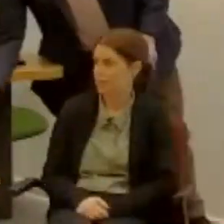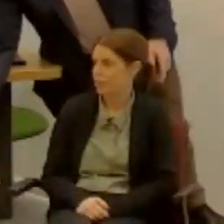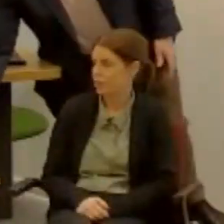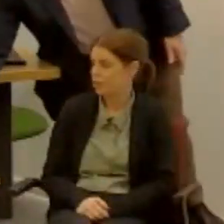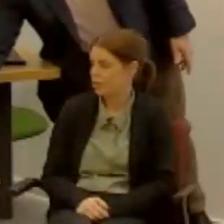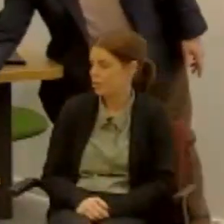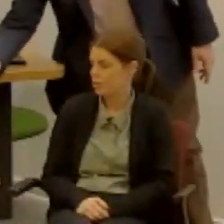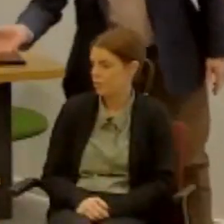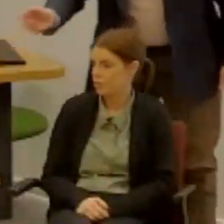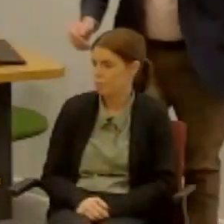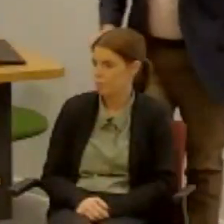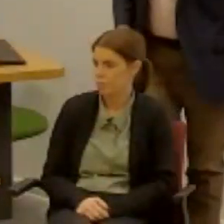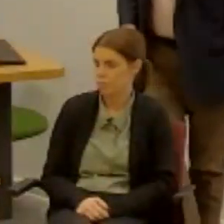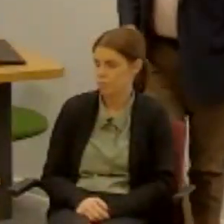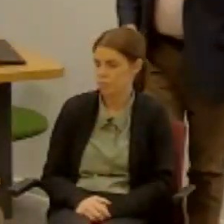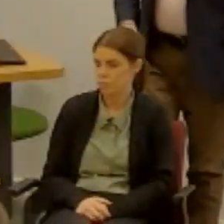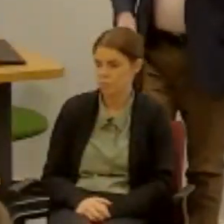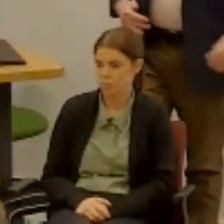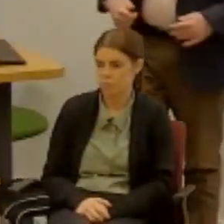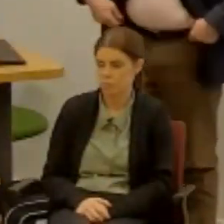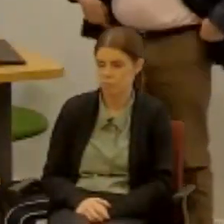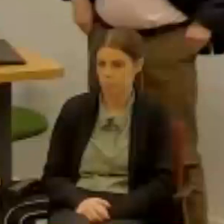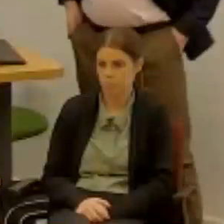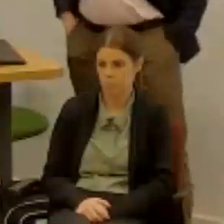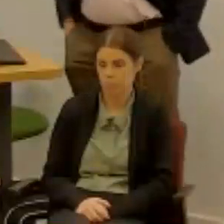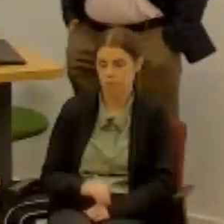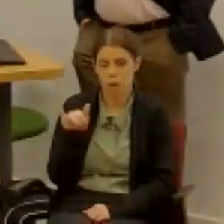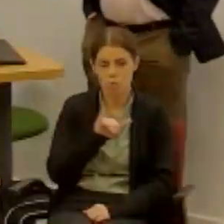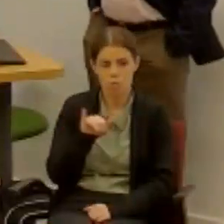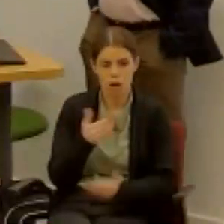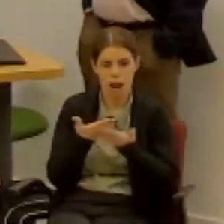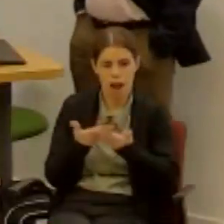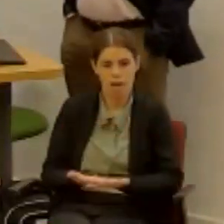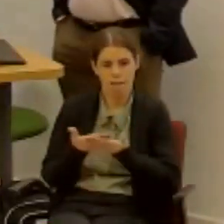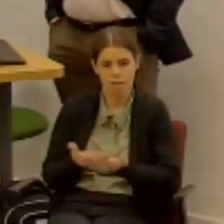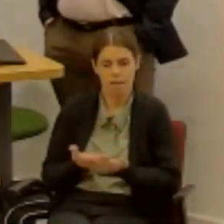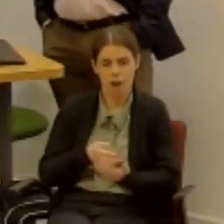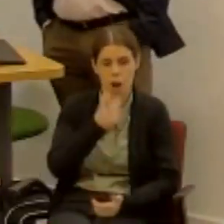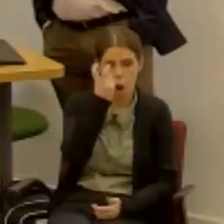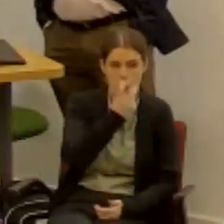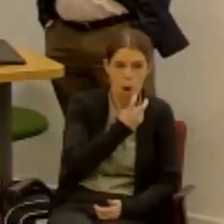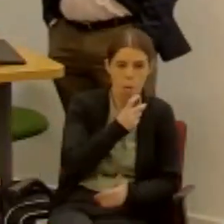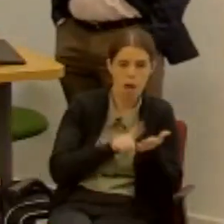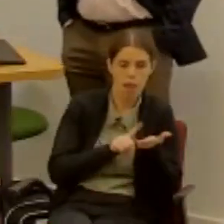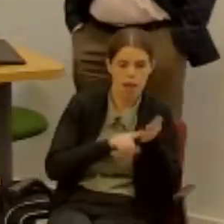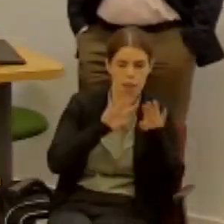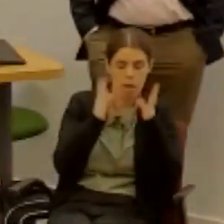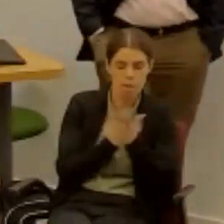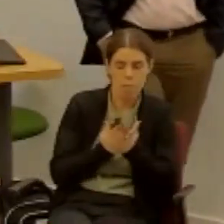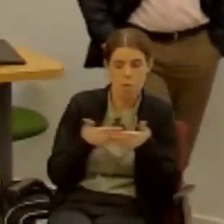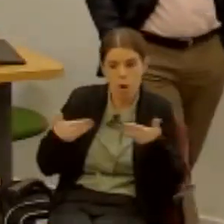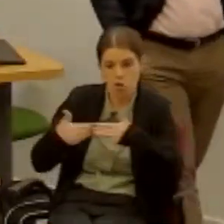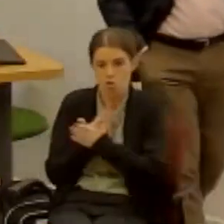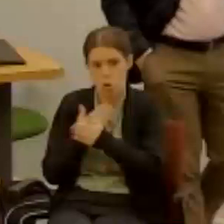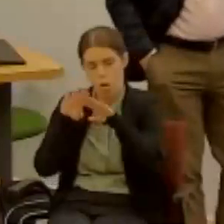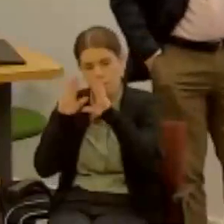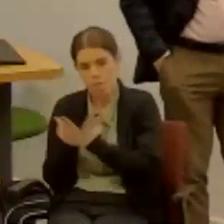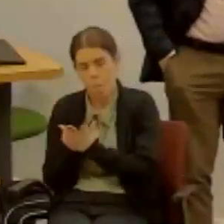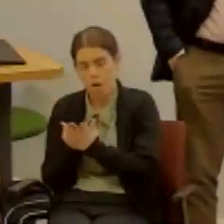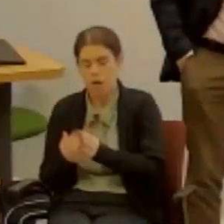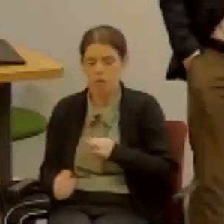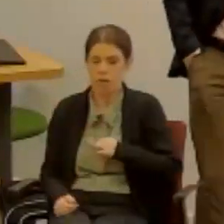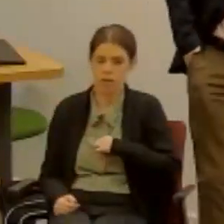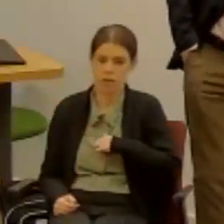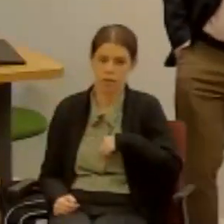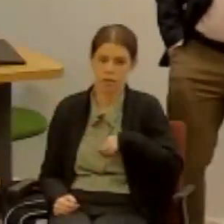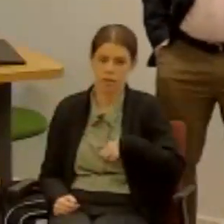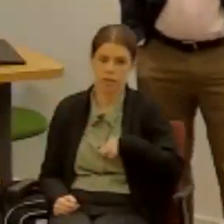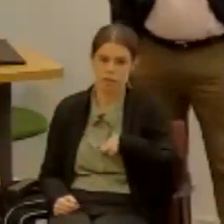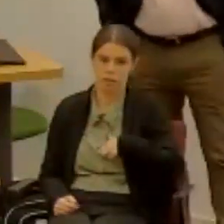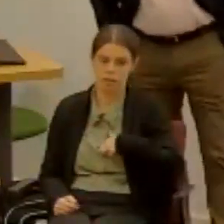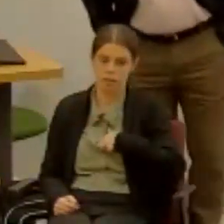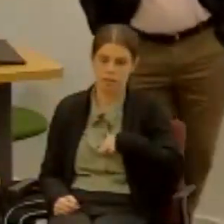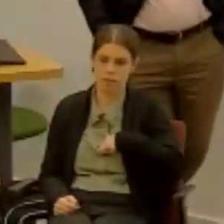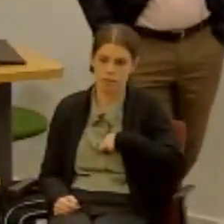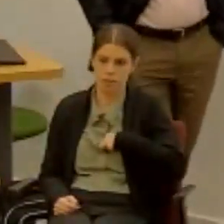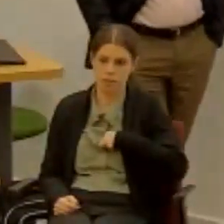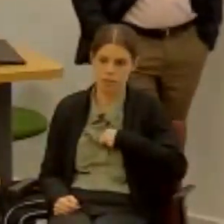You get to choose which is heavier football or modern synthetic football.